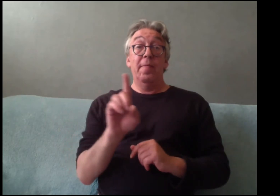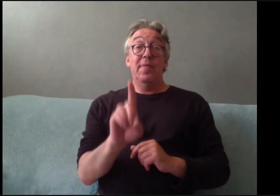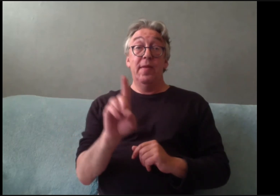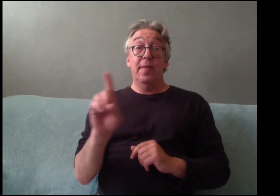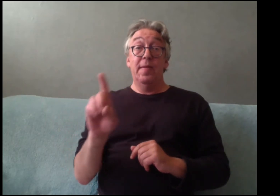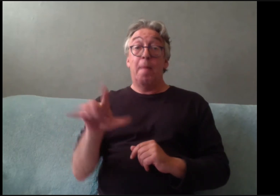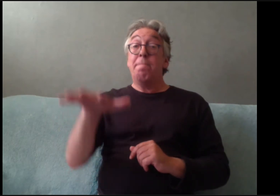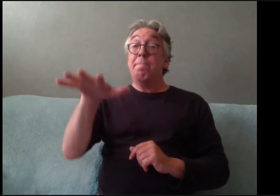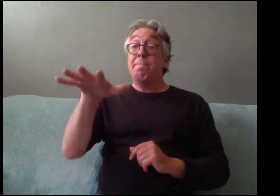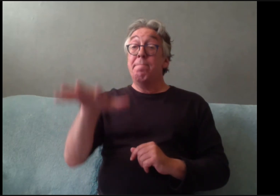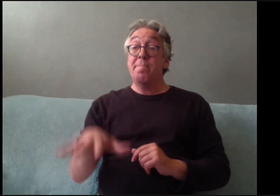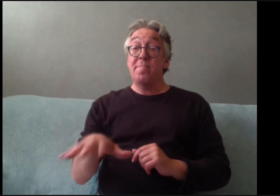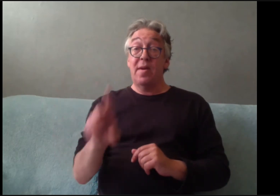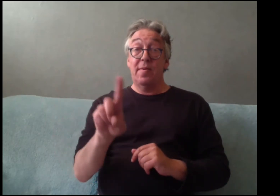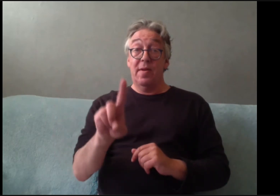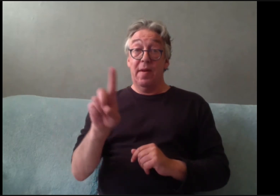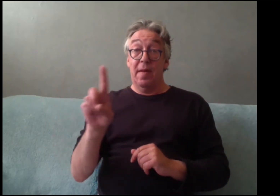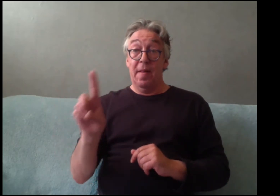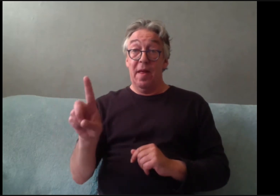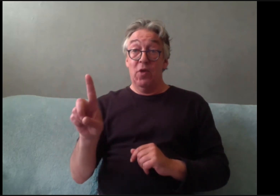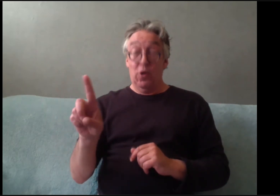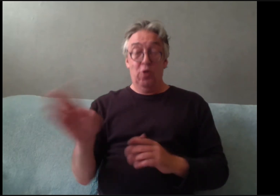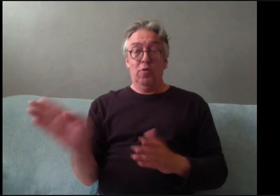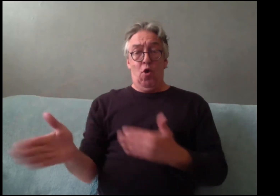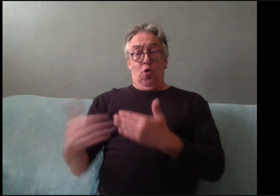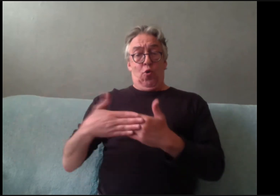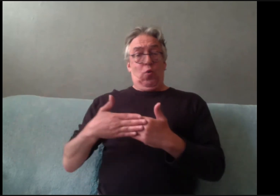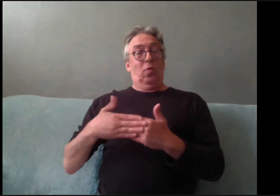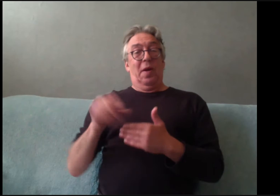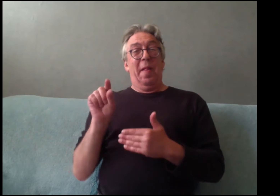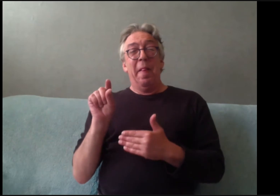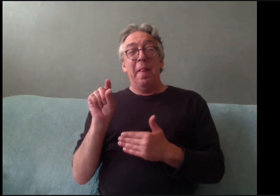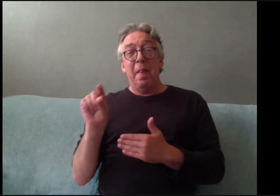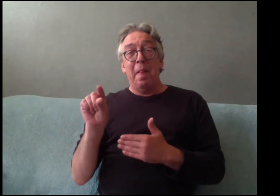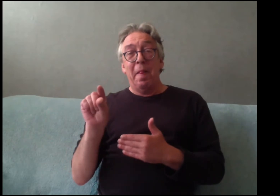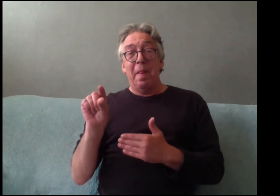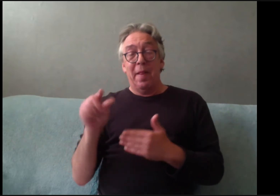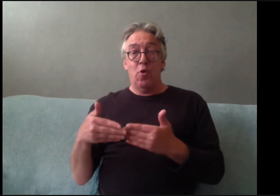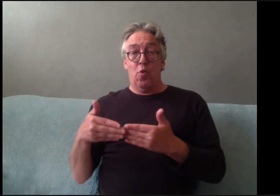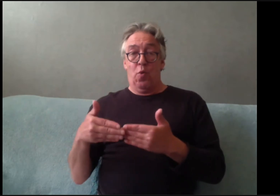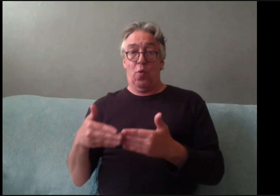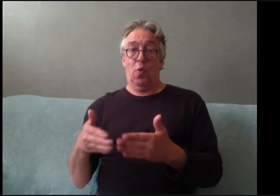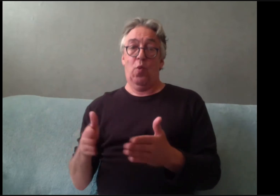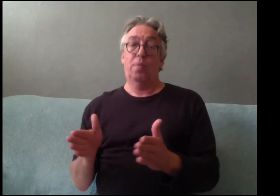This is an enormous challenge for DPOs and for people with disabilities.